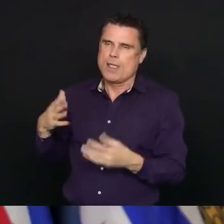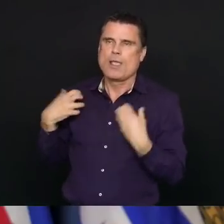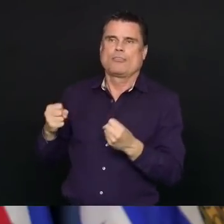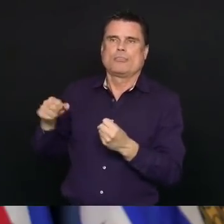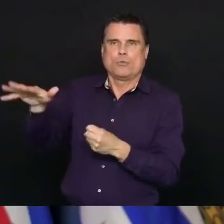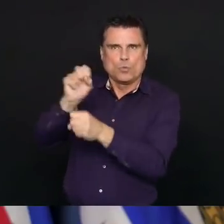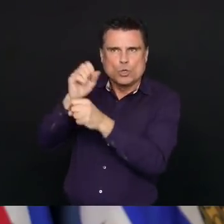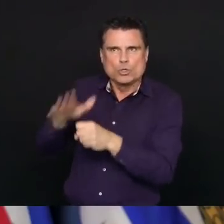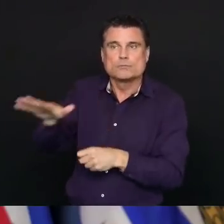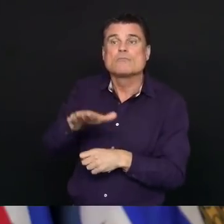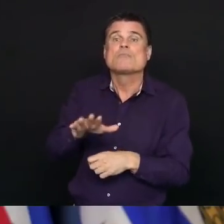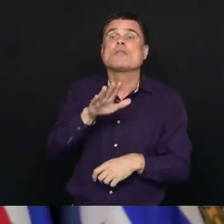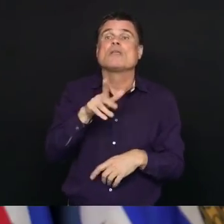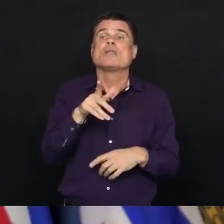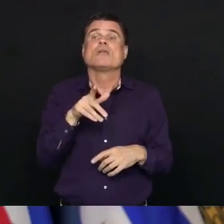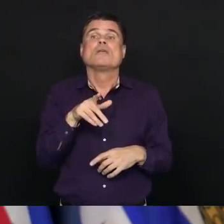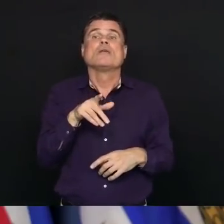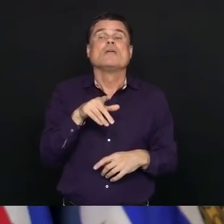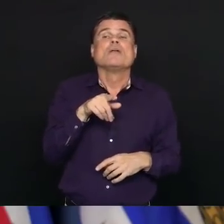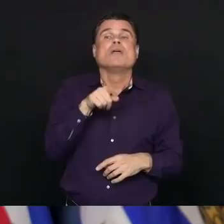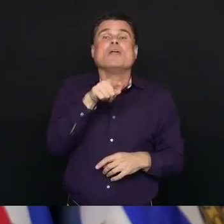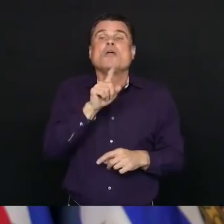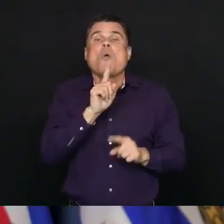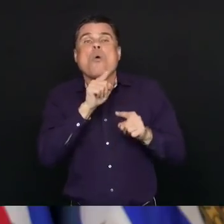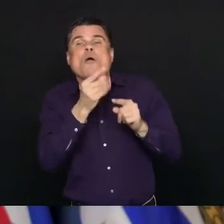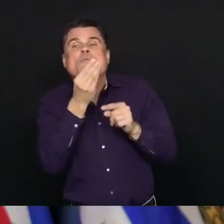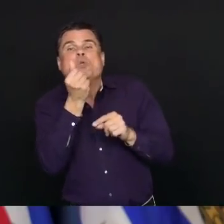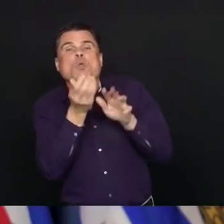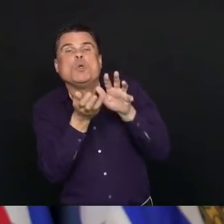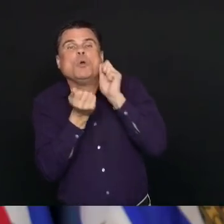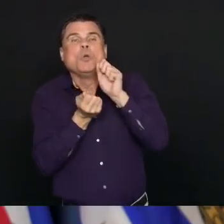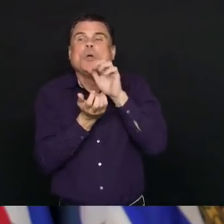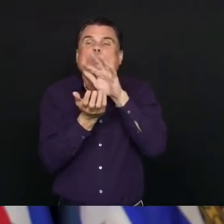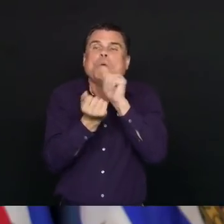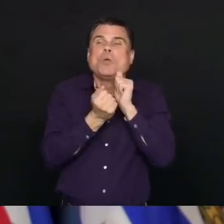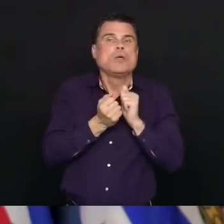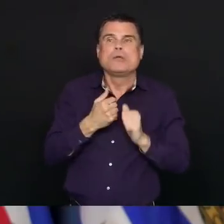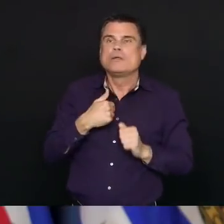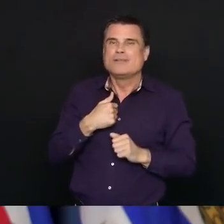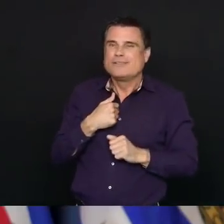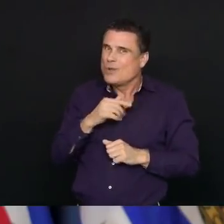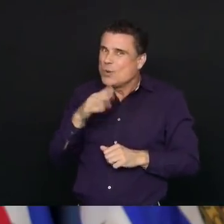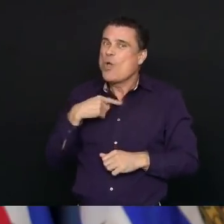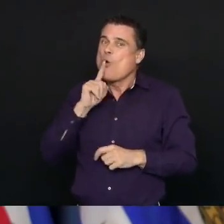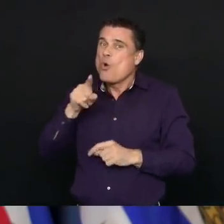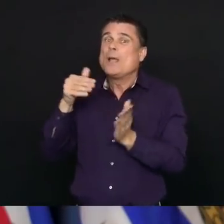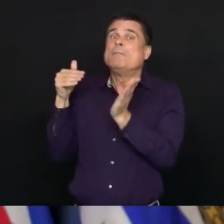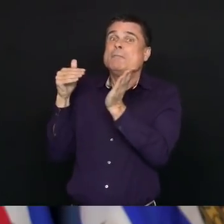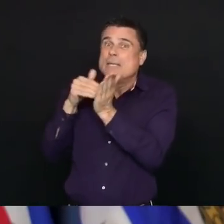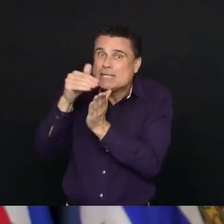workers have access to the equipment they need. We need protective equipment in the millions not intense and we need all of